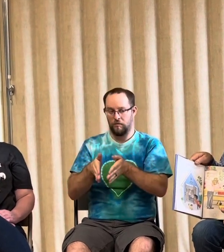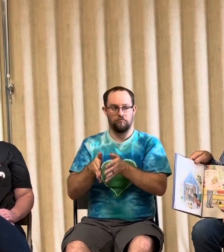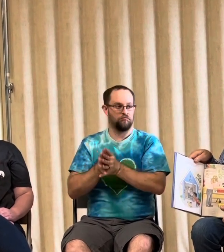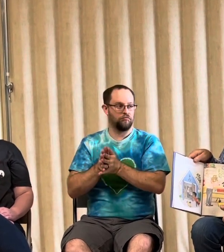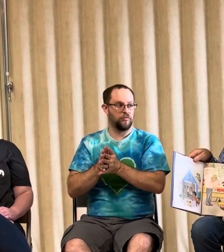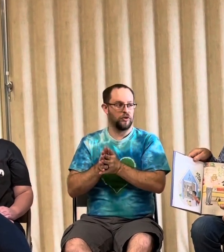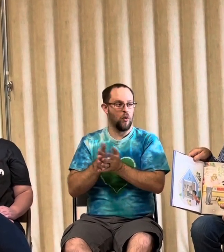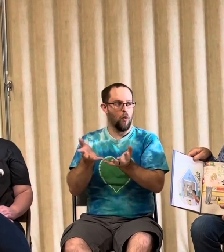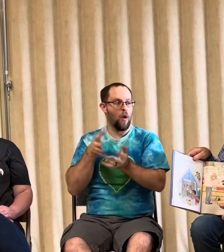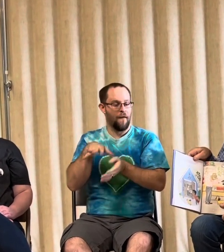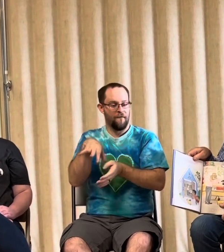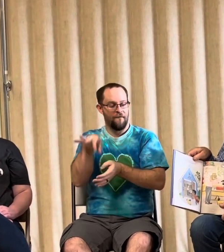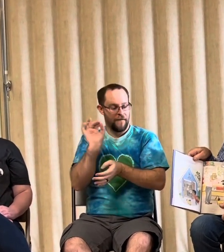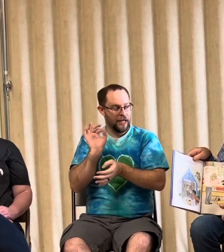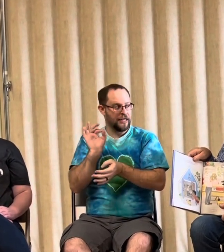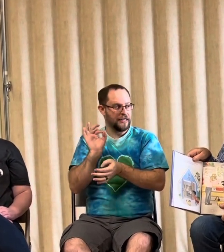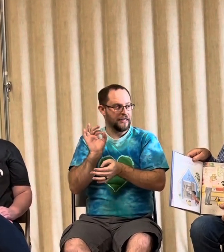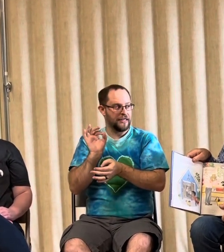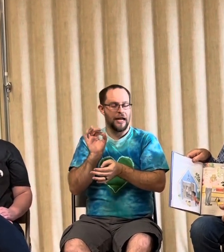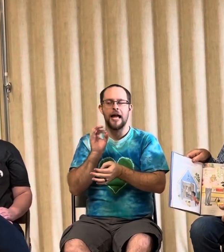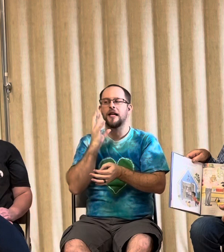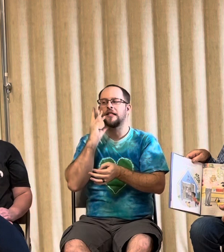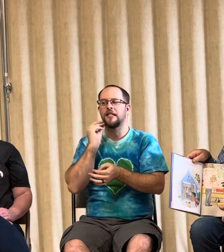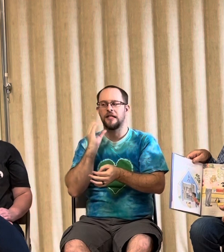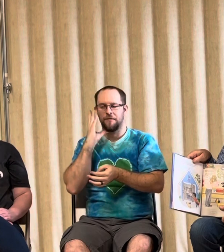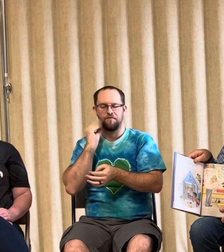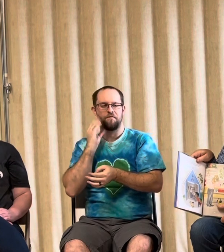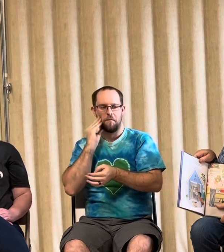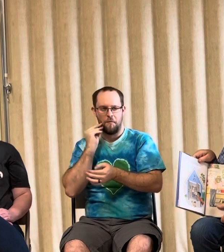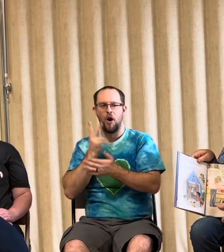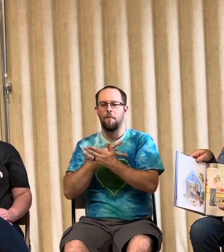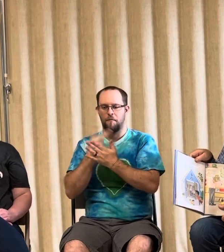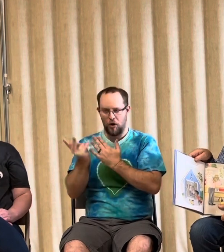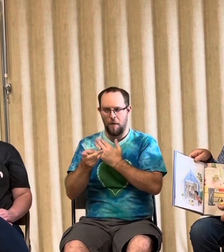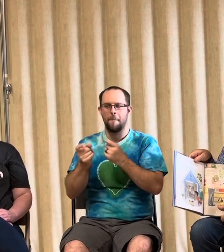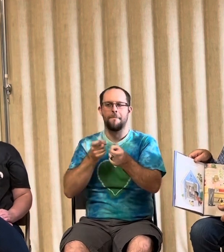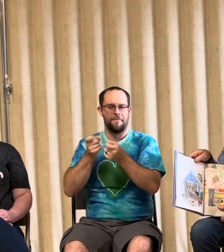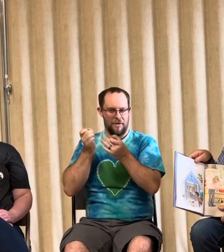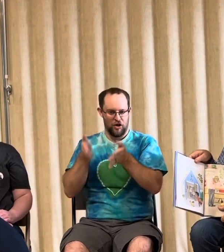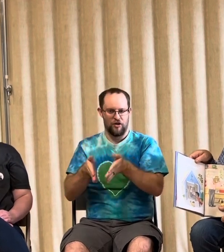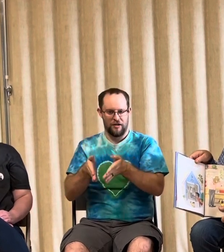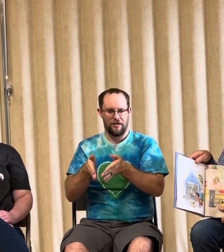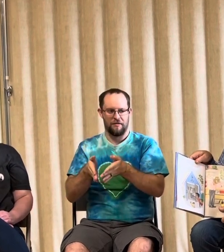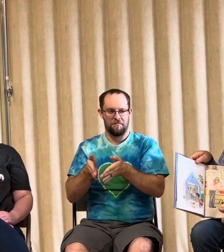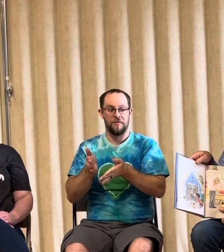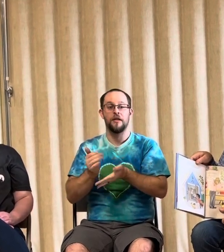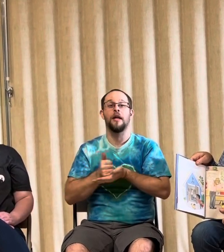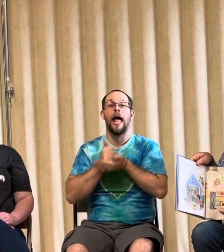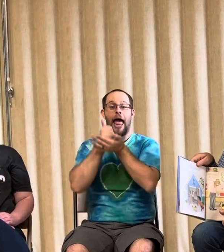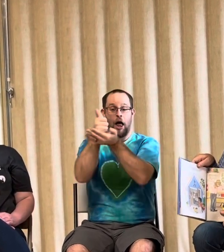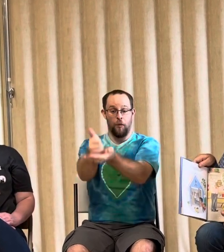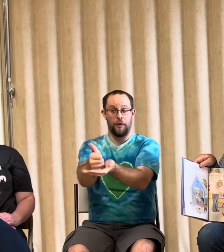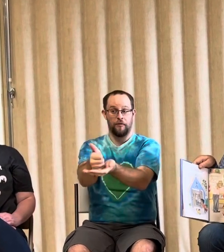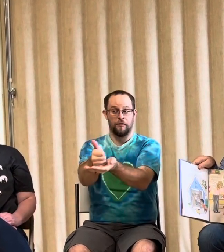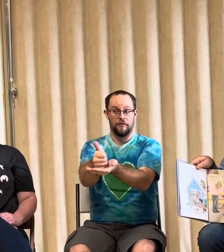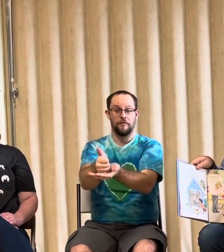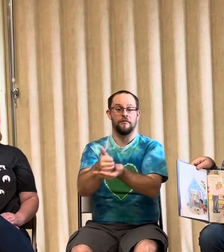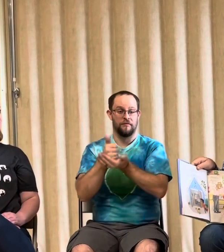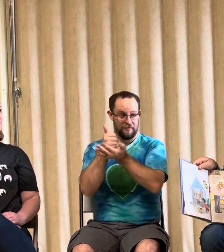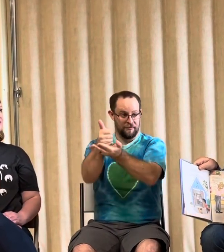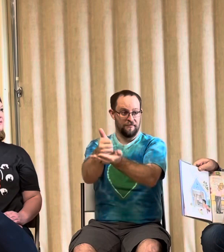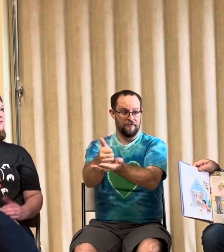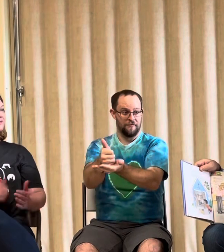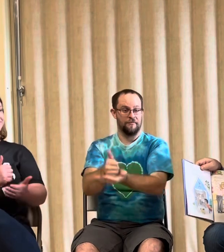to find an experienced project manager, somebody who can help you out and get started. CALI: "Help!"